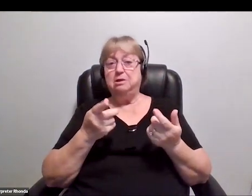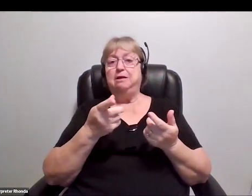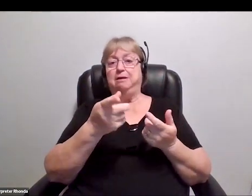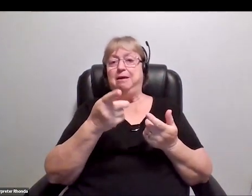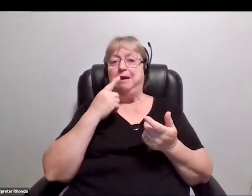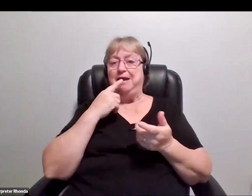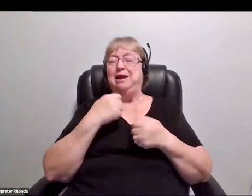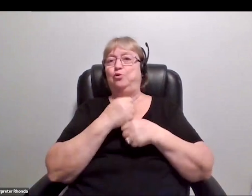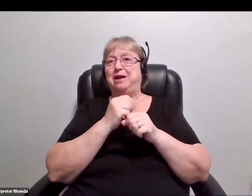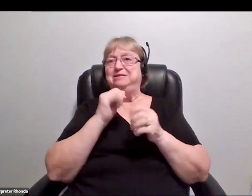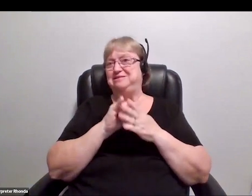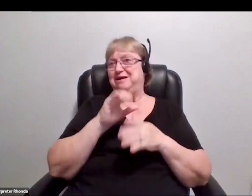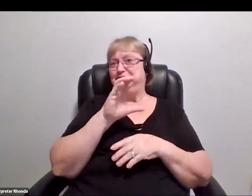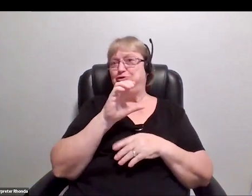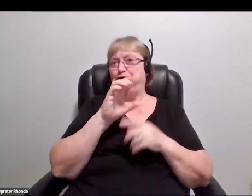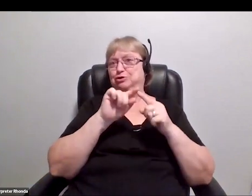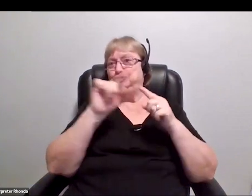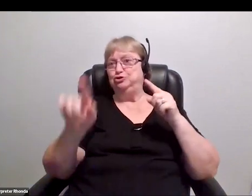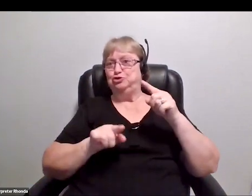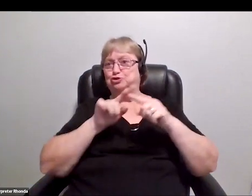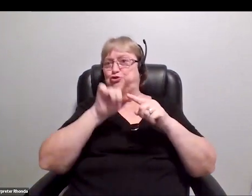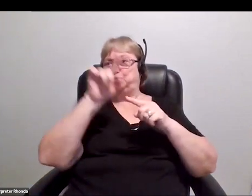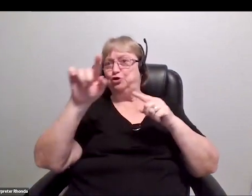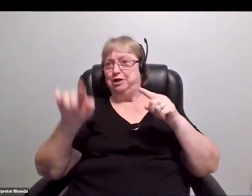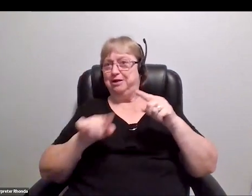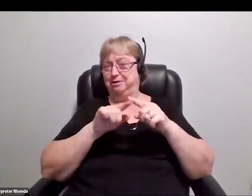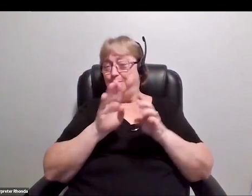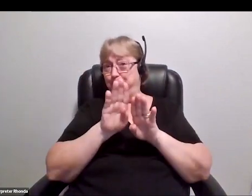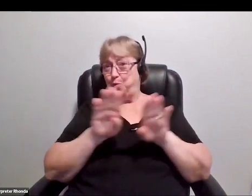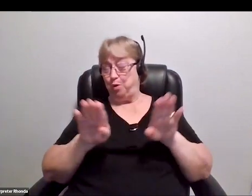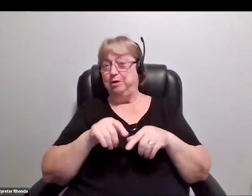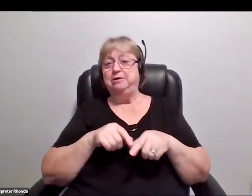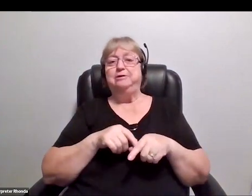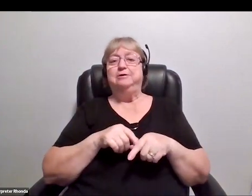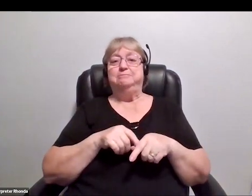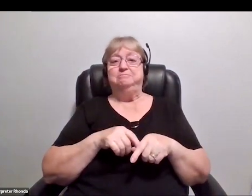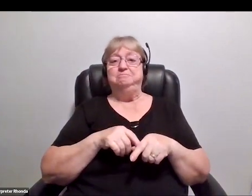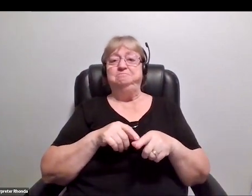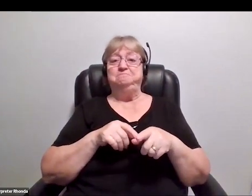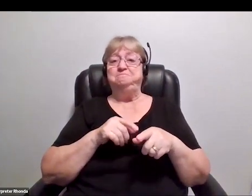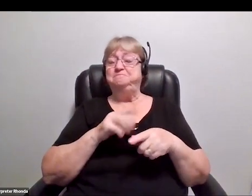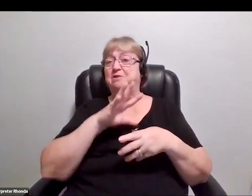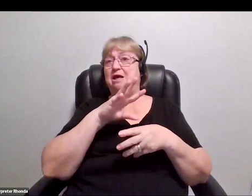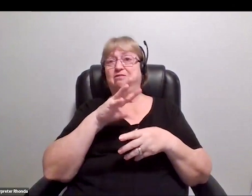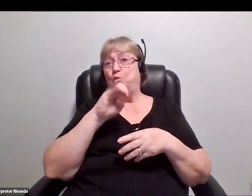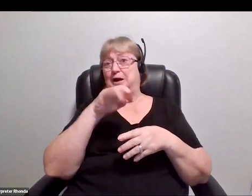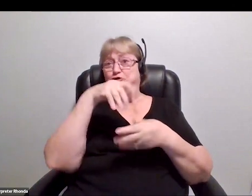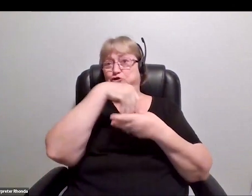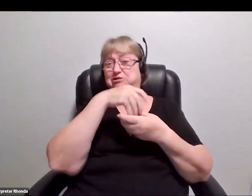It's this green background that is embedded in this case. Then the parts just sit nicely on top on these headers,